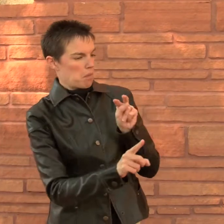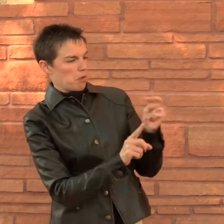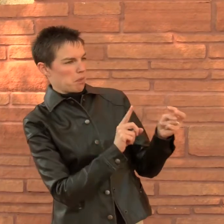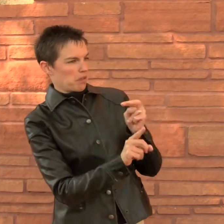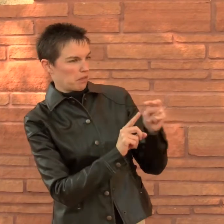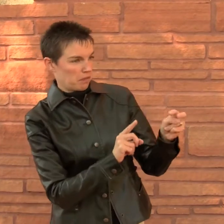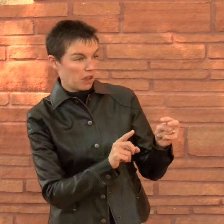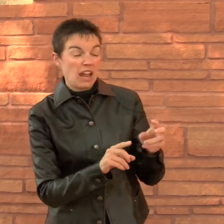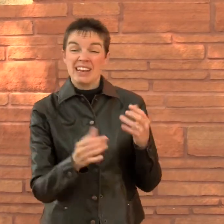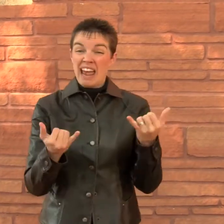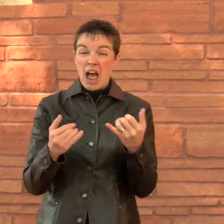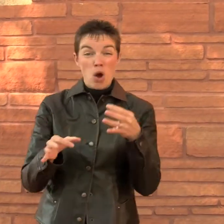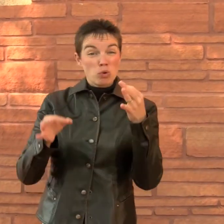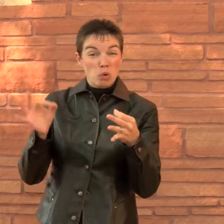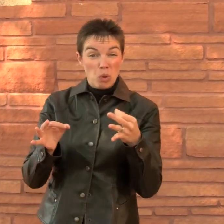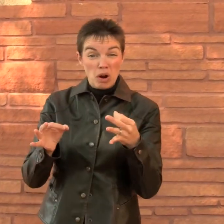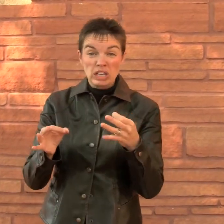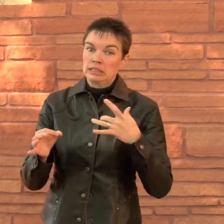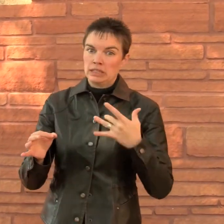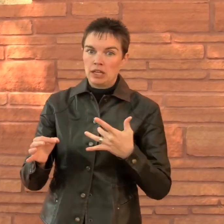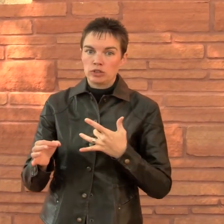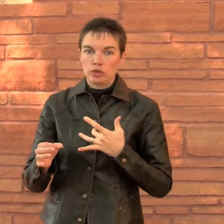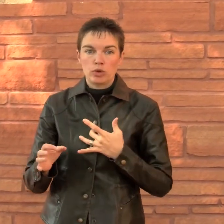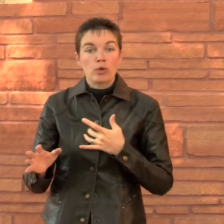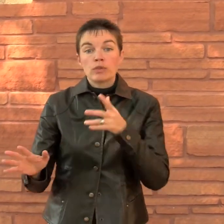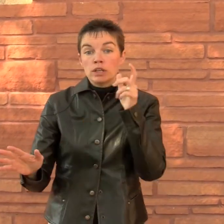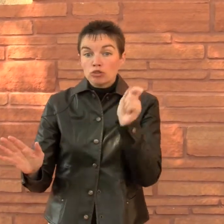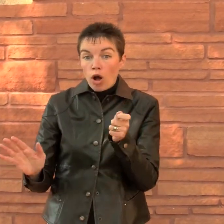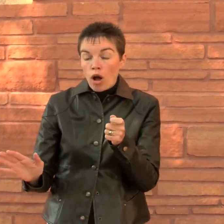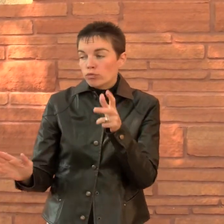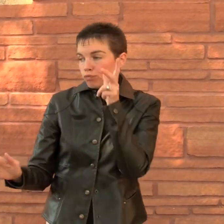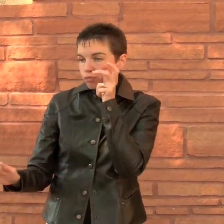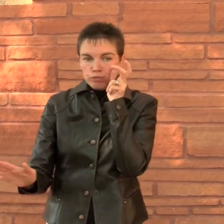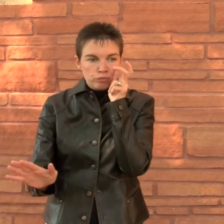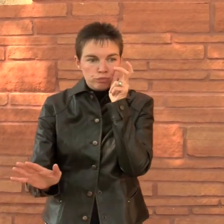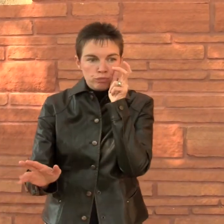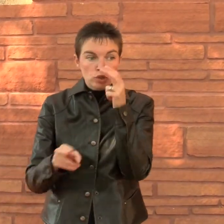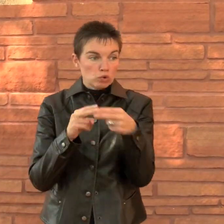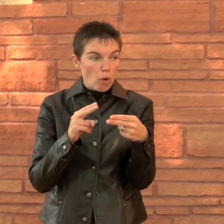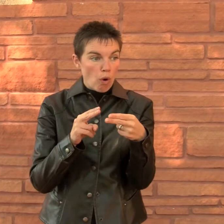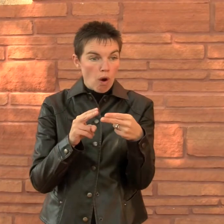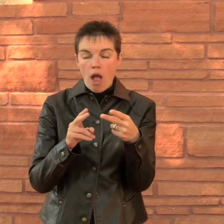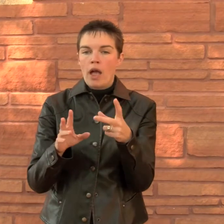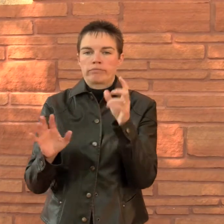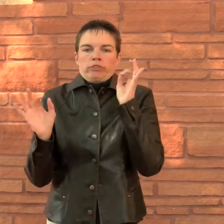This is different than a judge in a courtroom who makes a final judgement regardless of what the parties want, and often without considering the underlying issues.